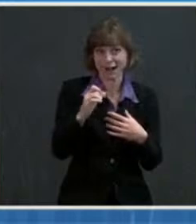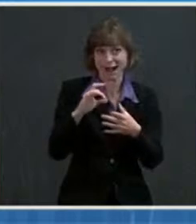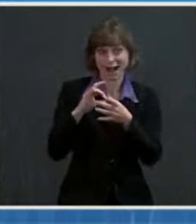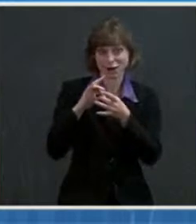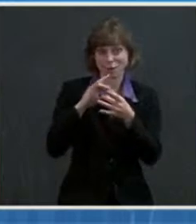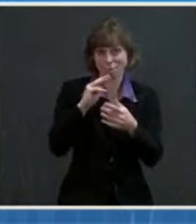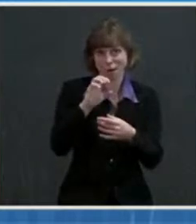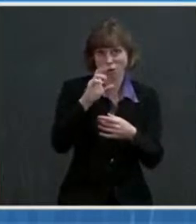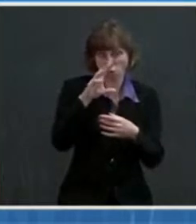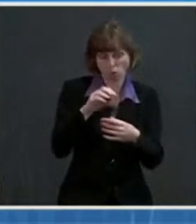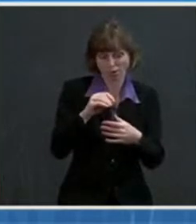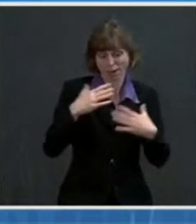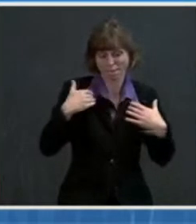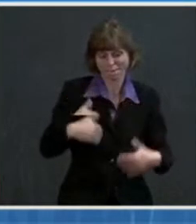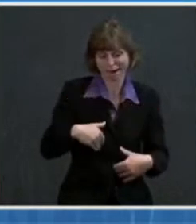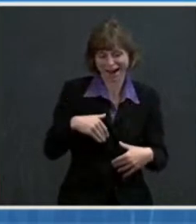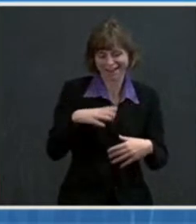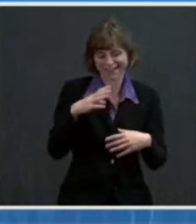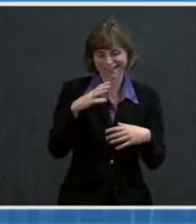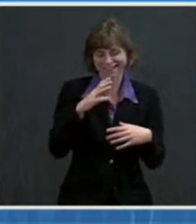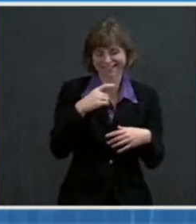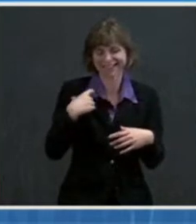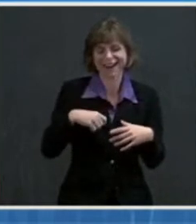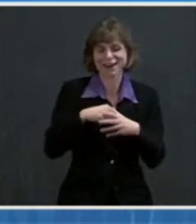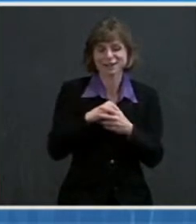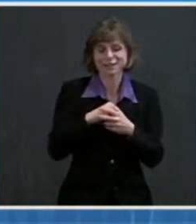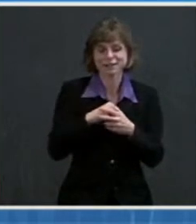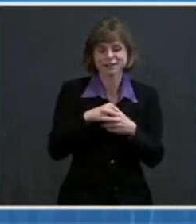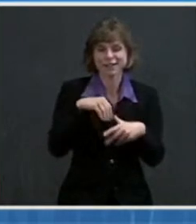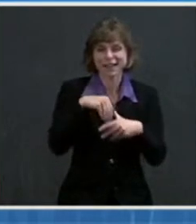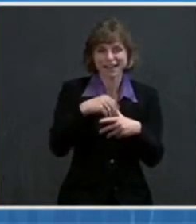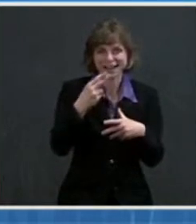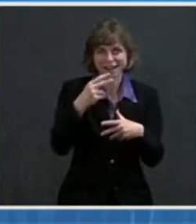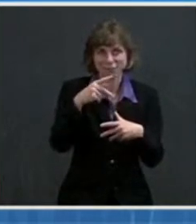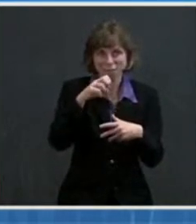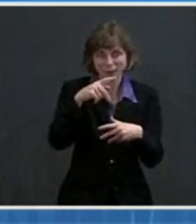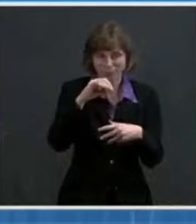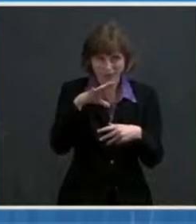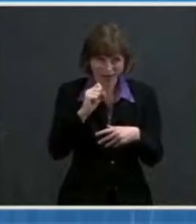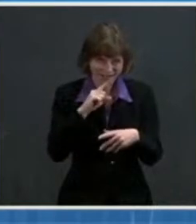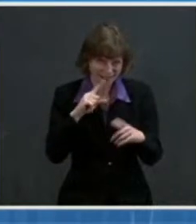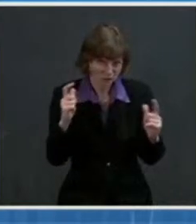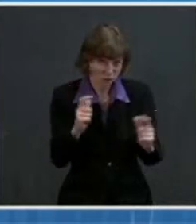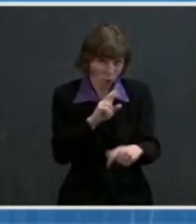BRIEFLY, THERE ARE EARLY STAGE